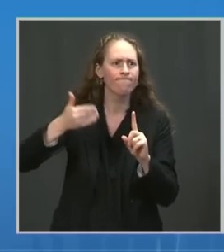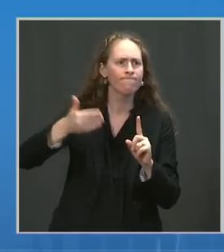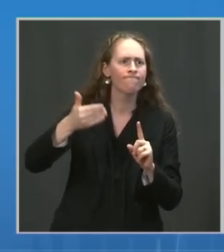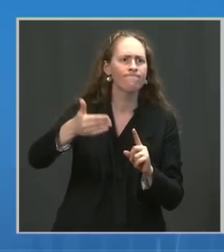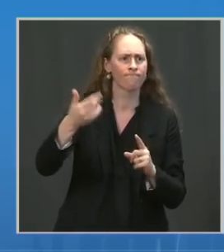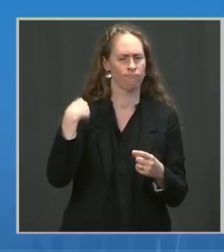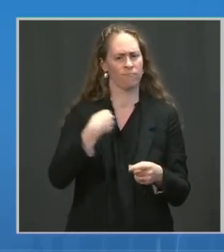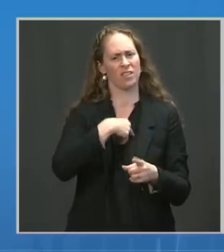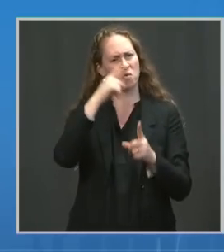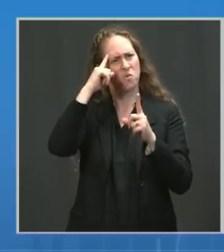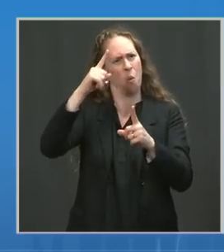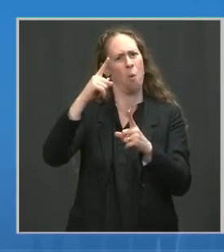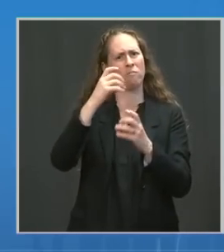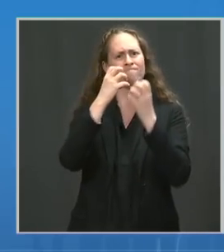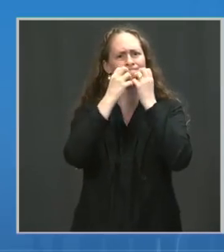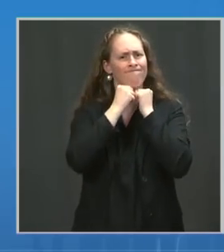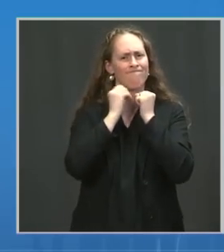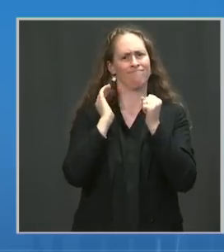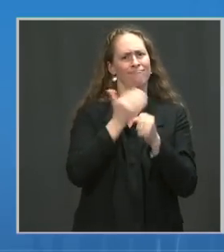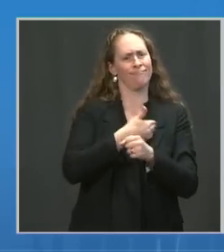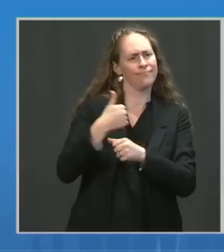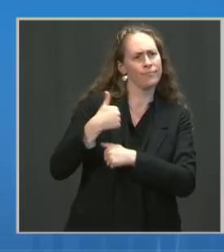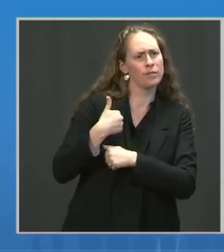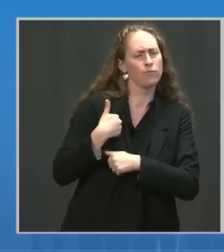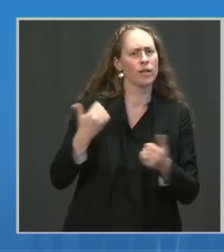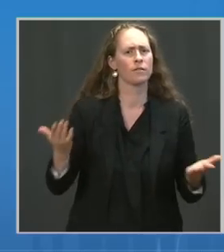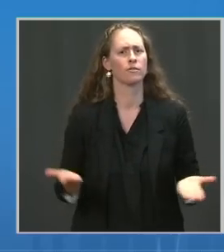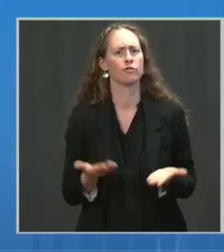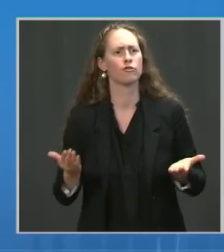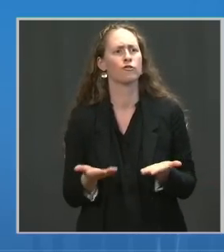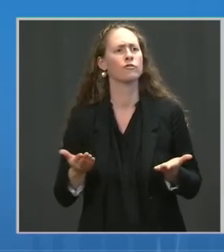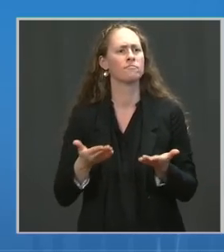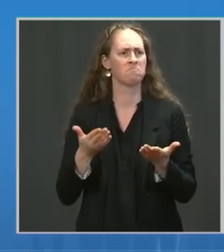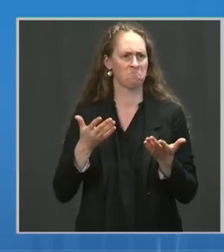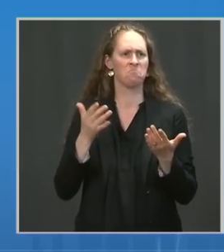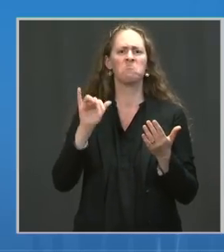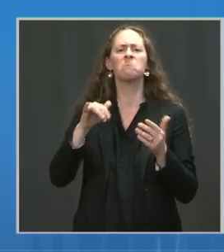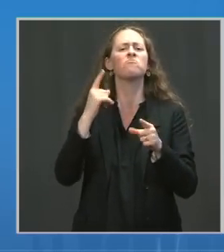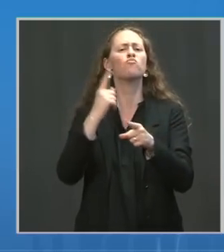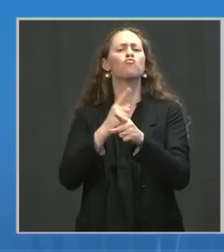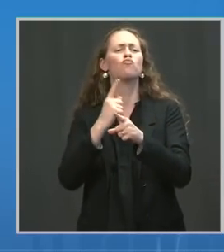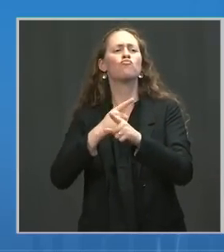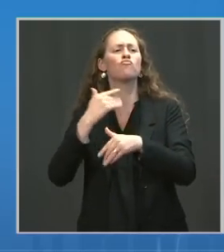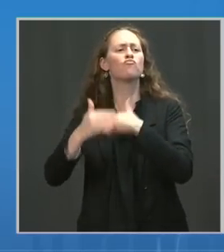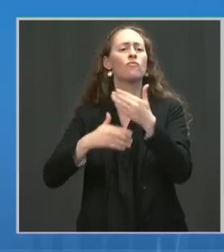That's consistent with a lot of health systems across the country and a growing number of health systems